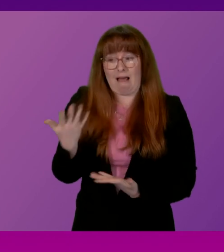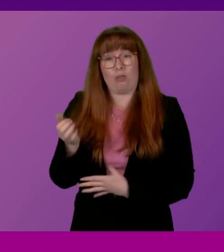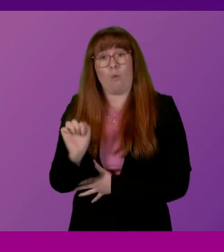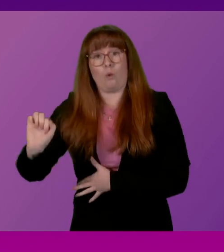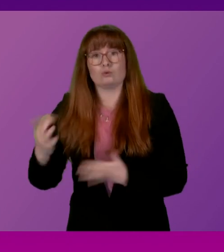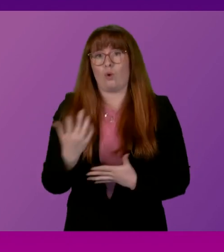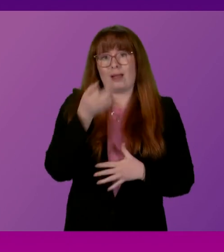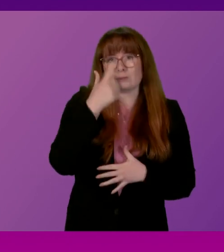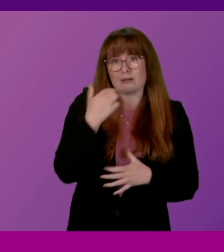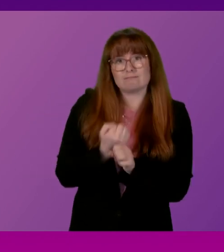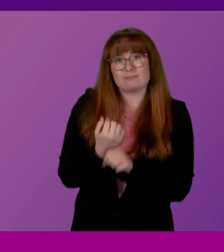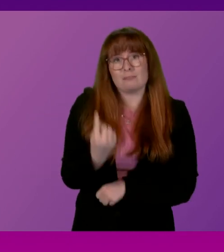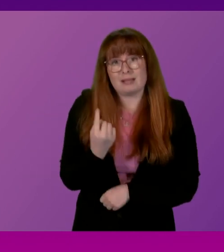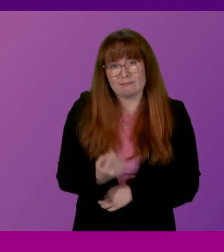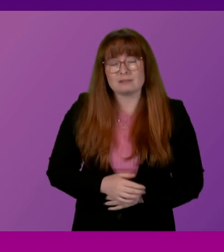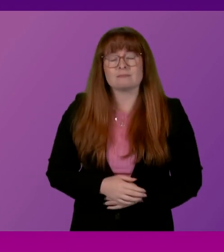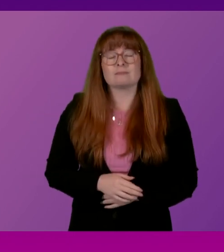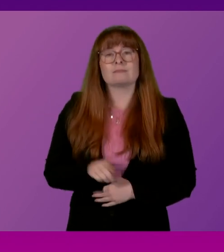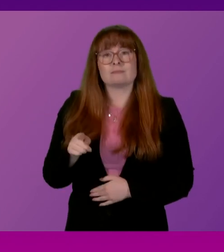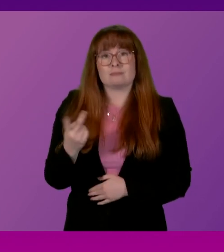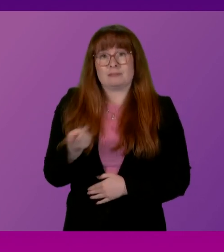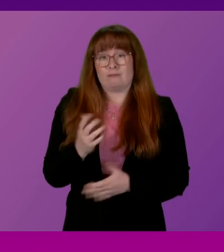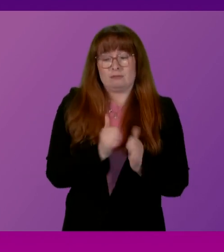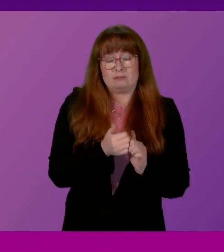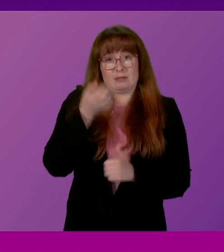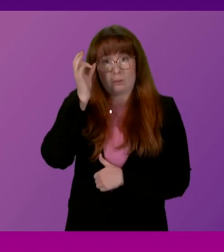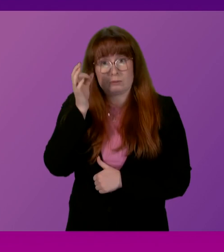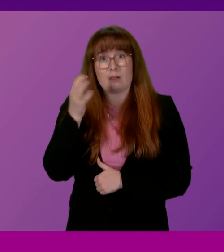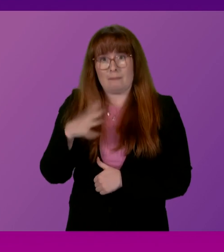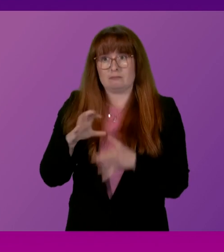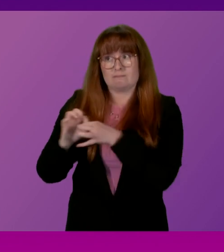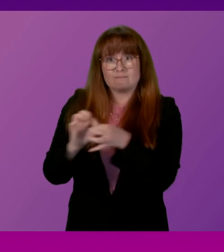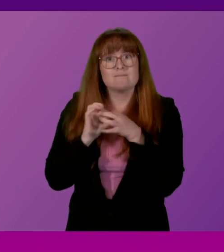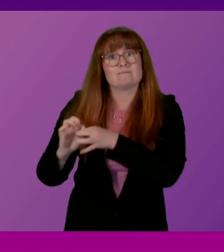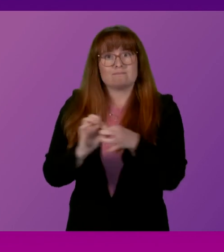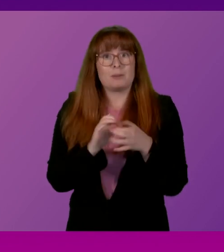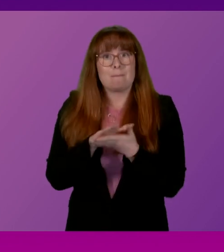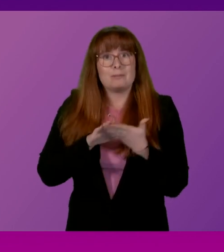The police, local authorities and the SFRS all work together to minimise the risks that